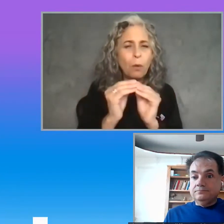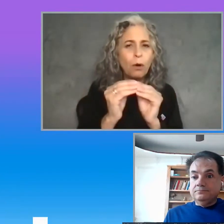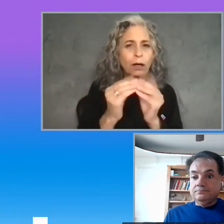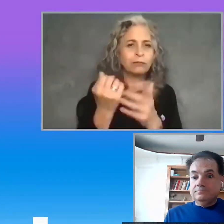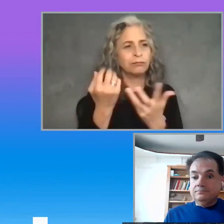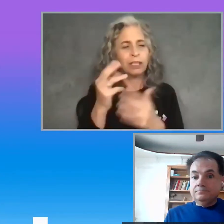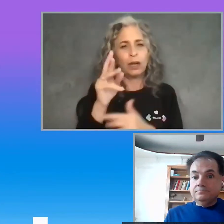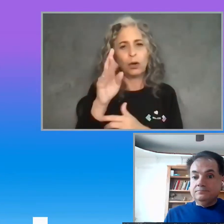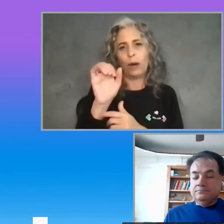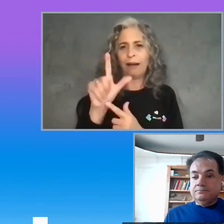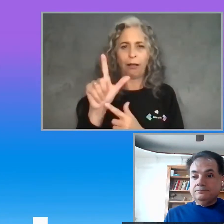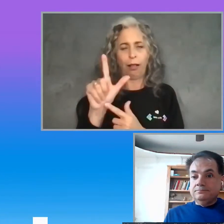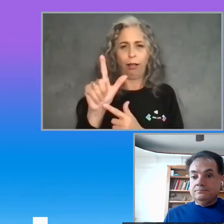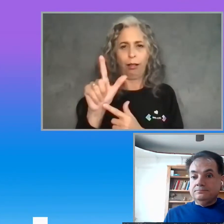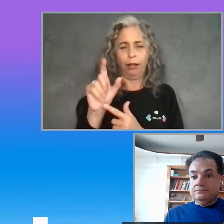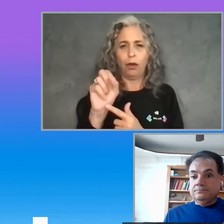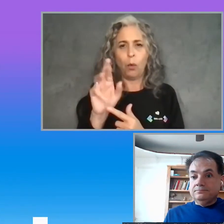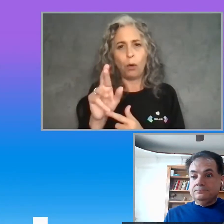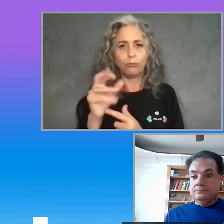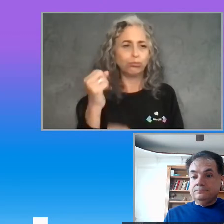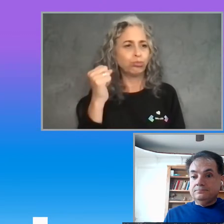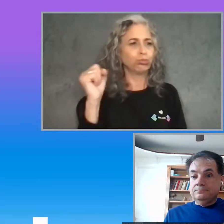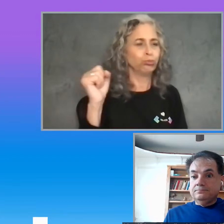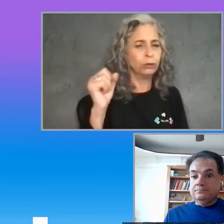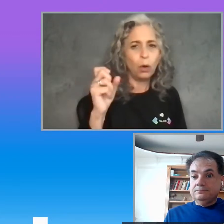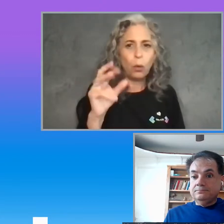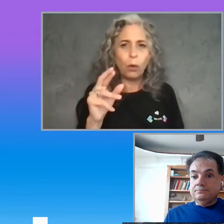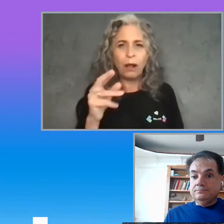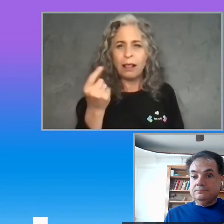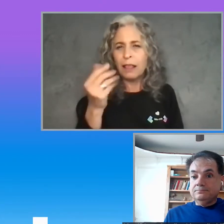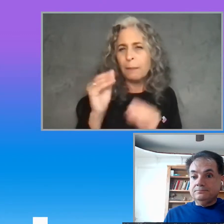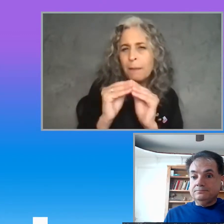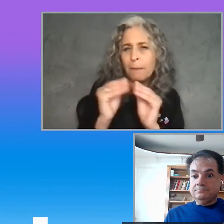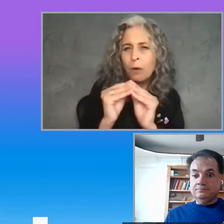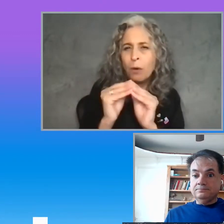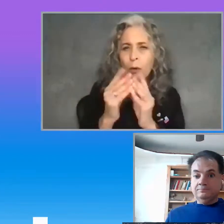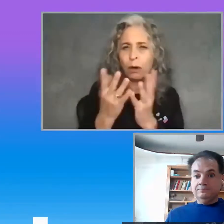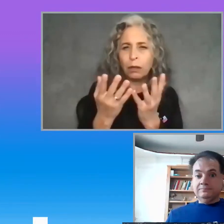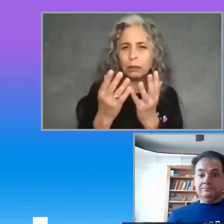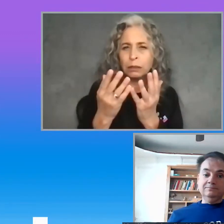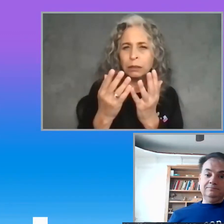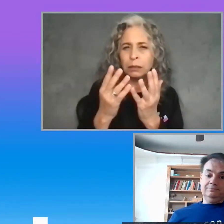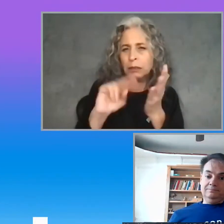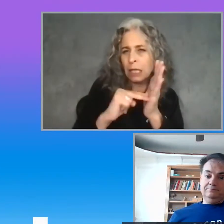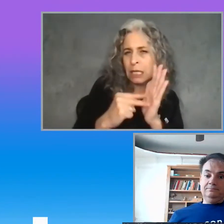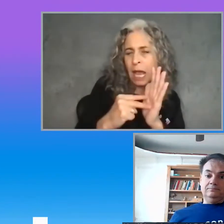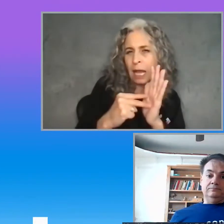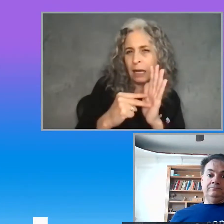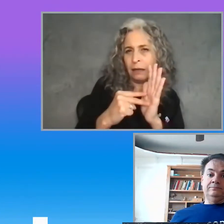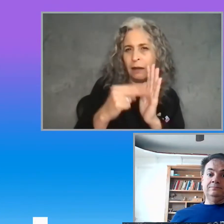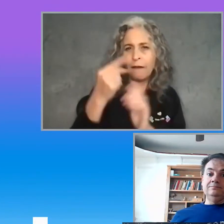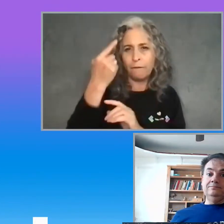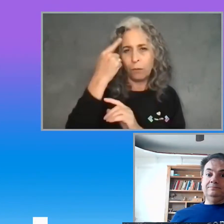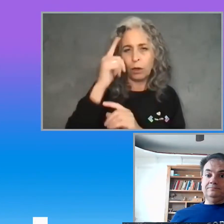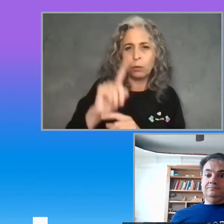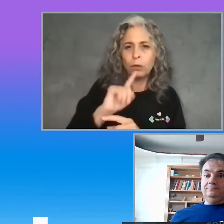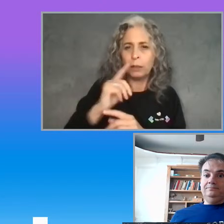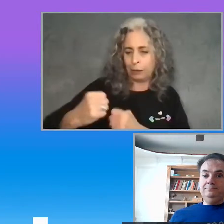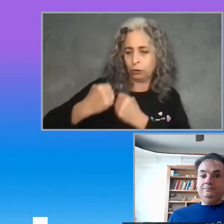radical or a little bit more